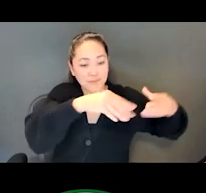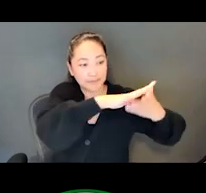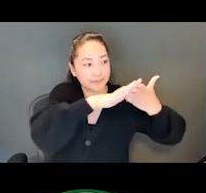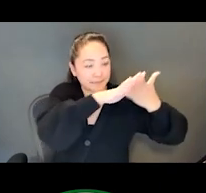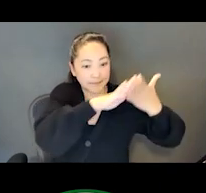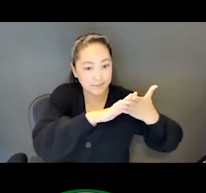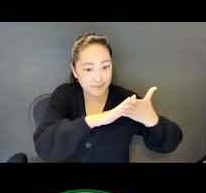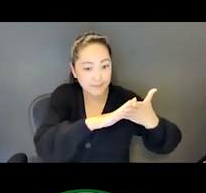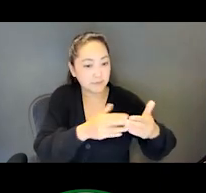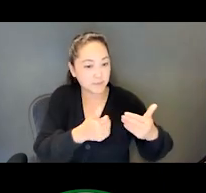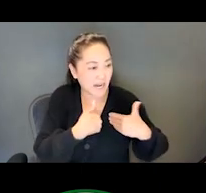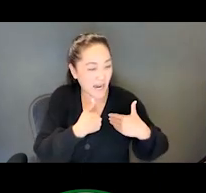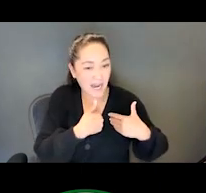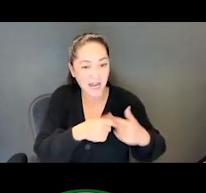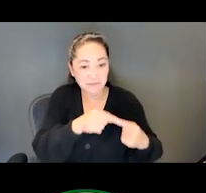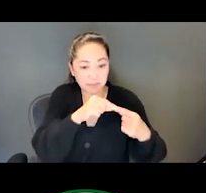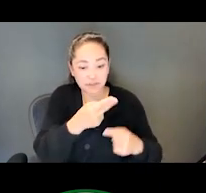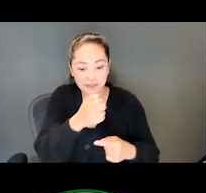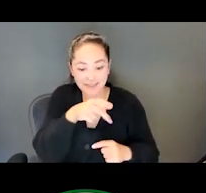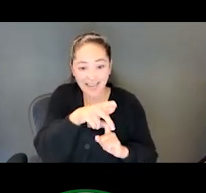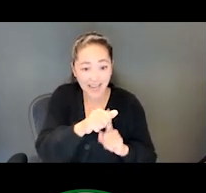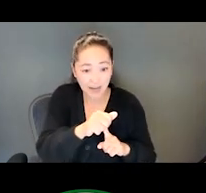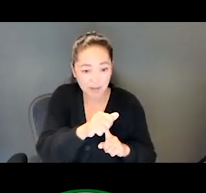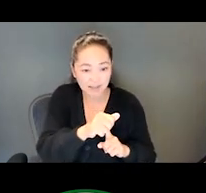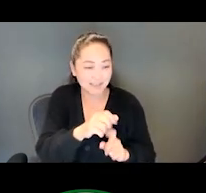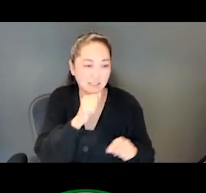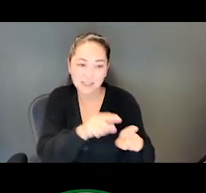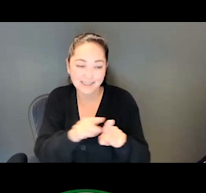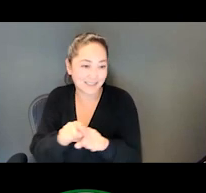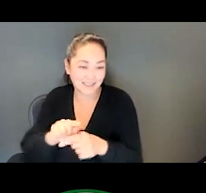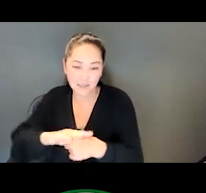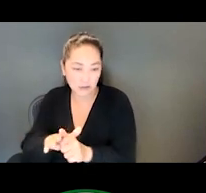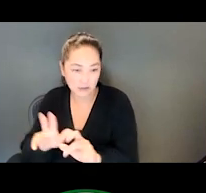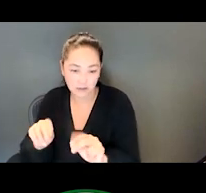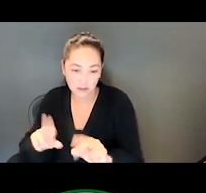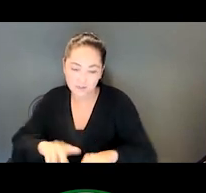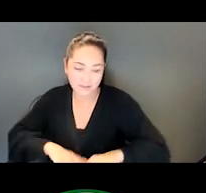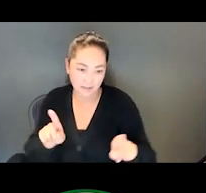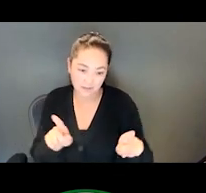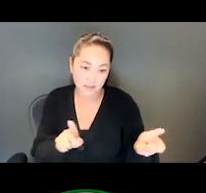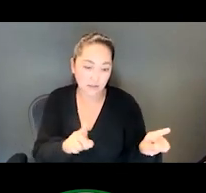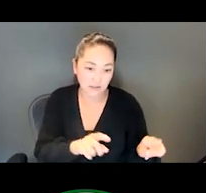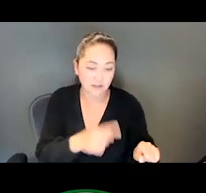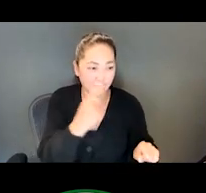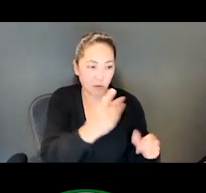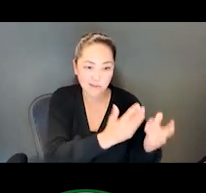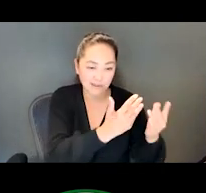Or for pollen, it's much more robust what's needed. In terms of quality of HAPA and Carbon.